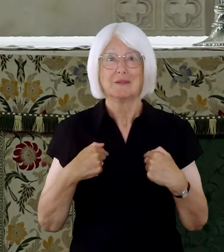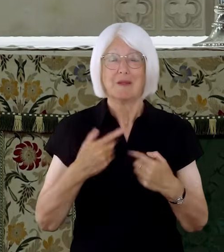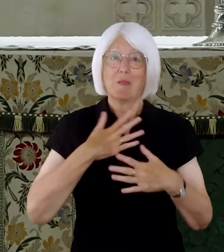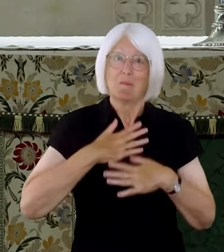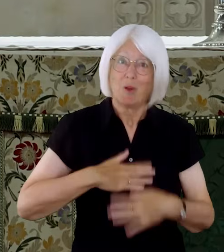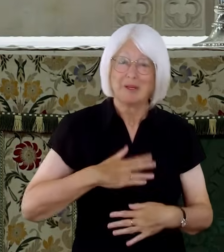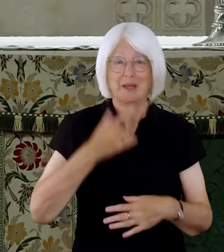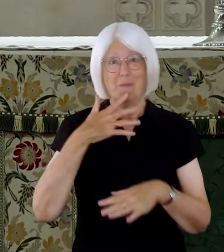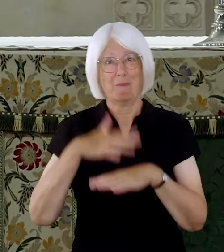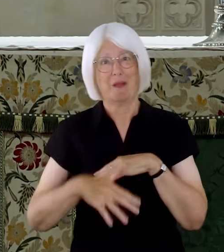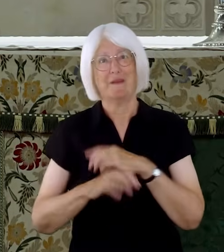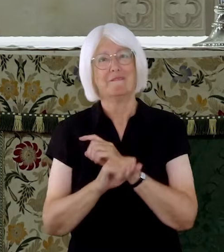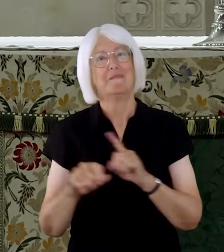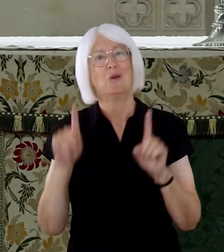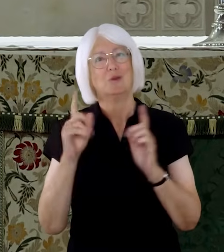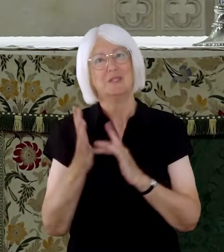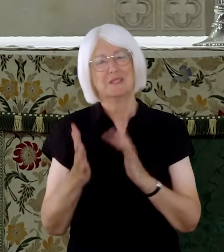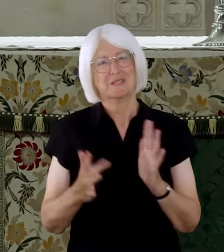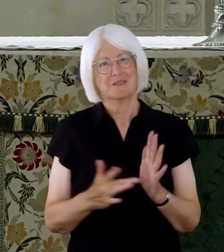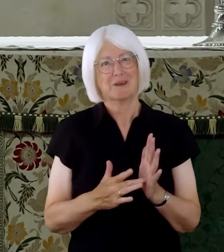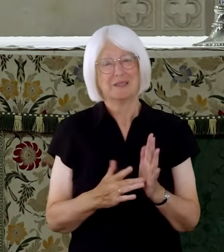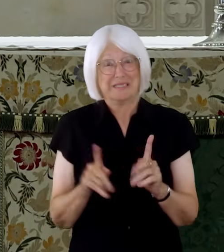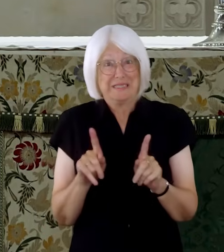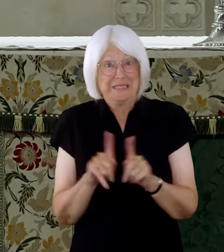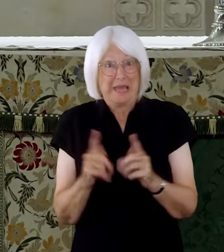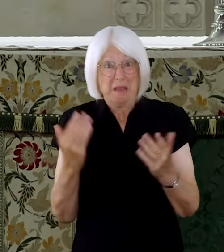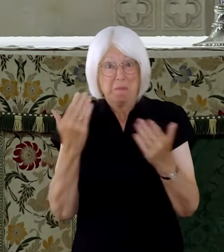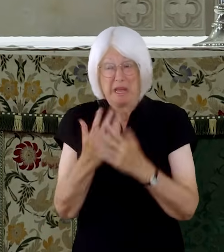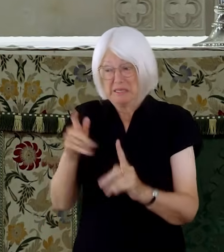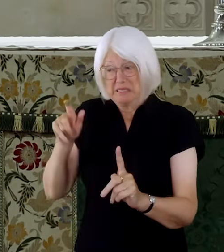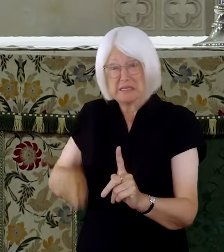and blood of our Lord Jesus Christ, who in the same night